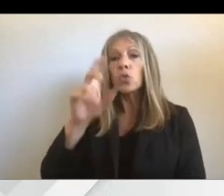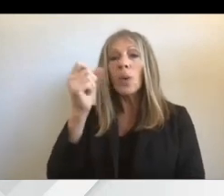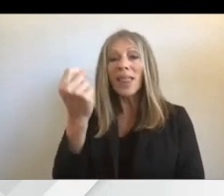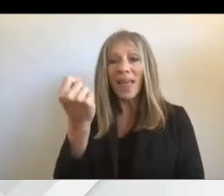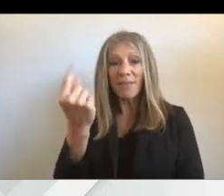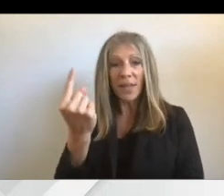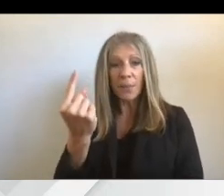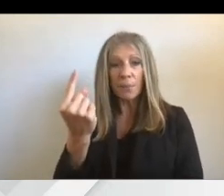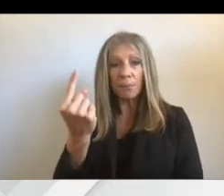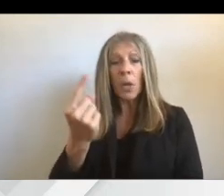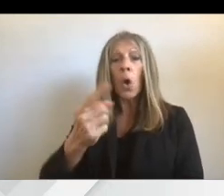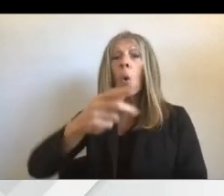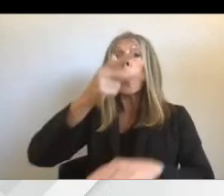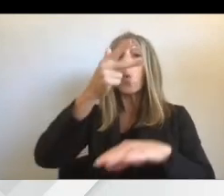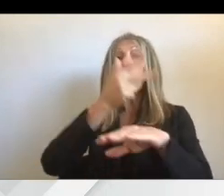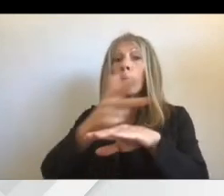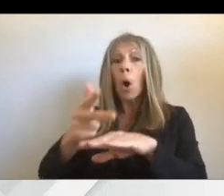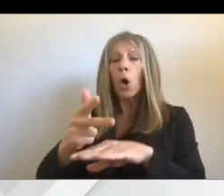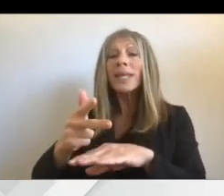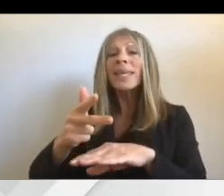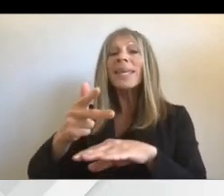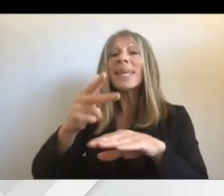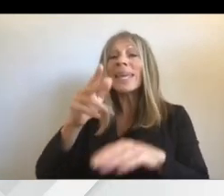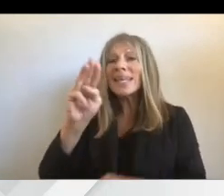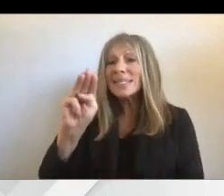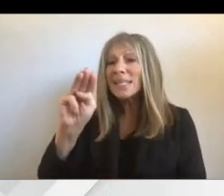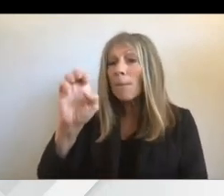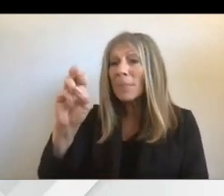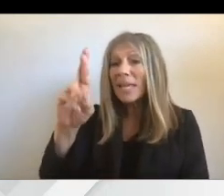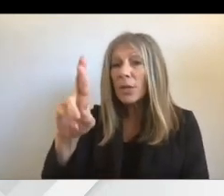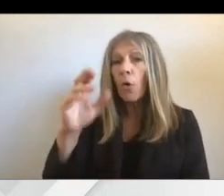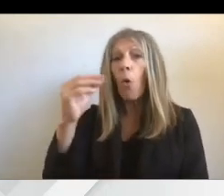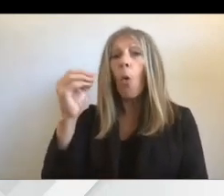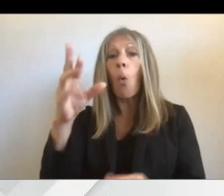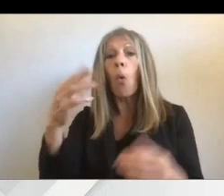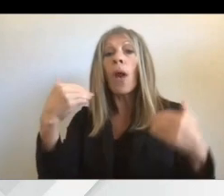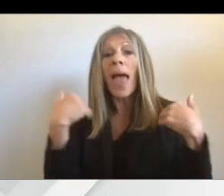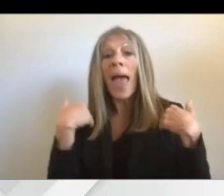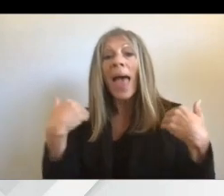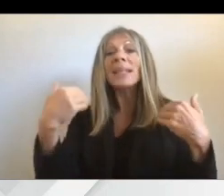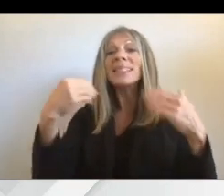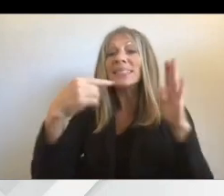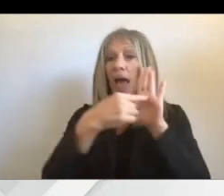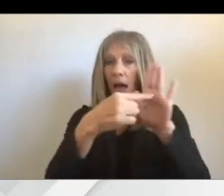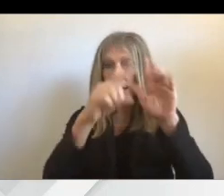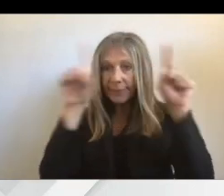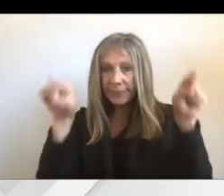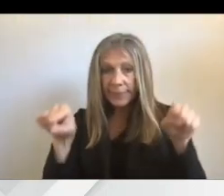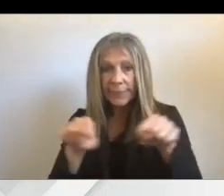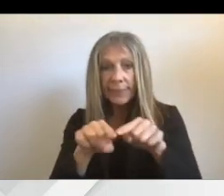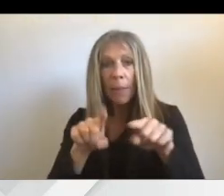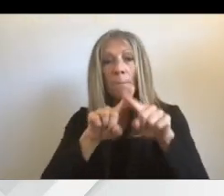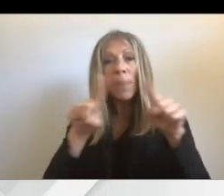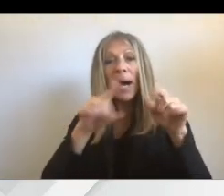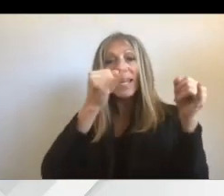is metered or designated by signs of payment markings, but individual spaces are not marked,